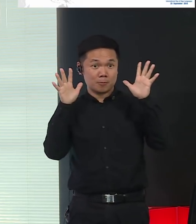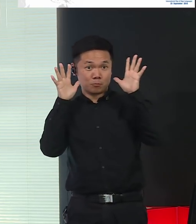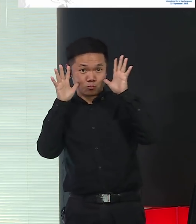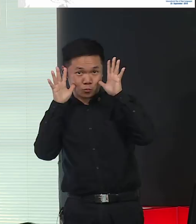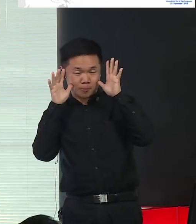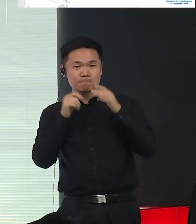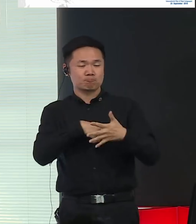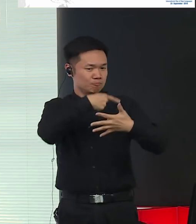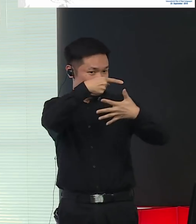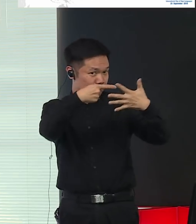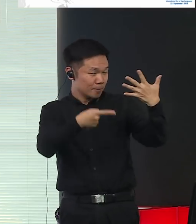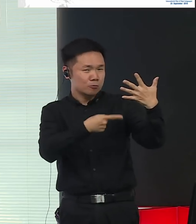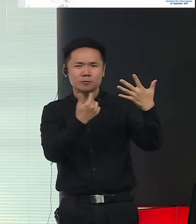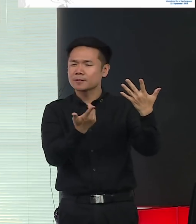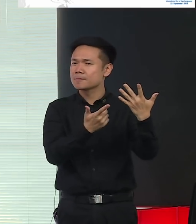for hosting this event, Mr. Peter Fitzgerald, who is a